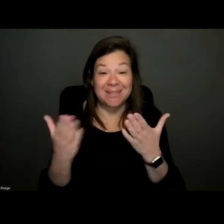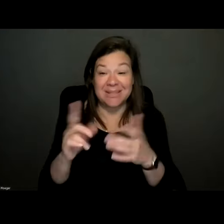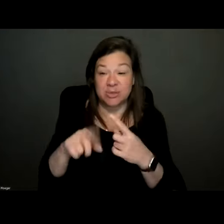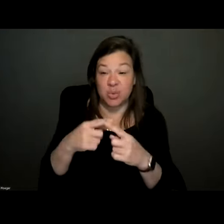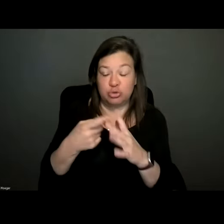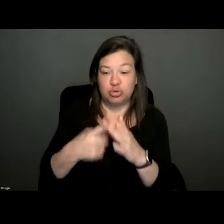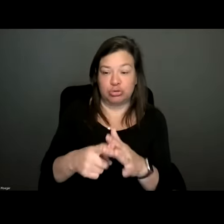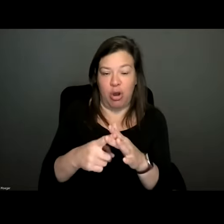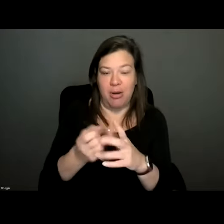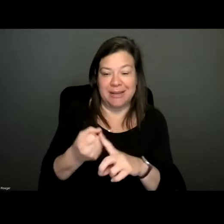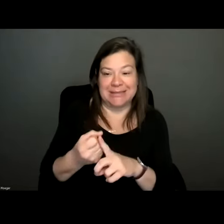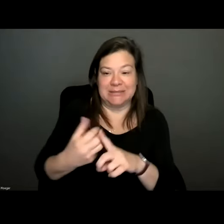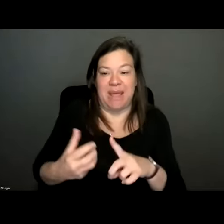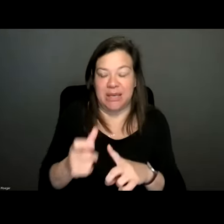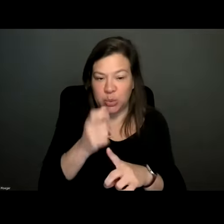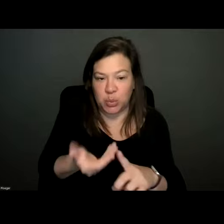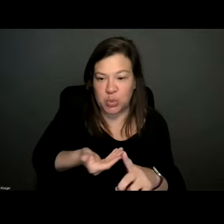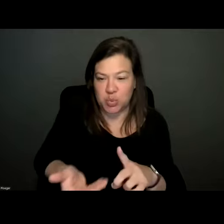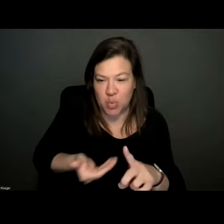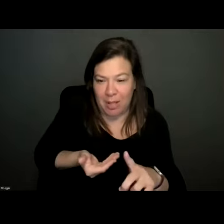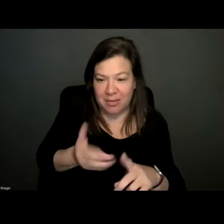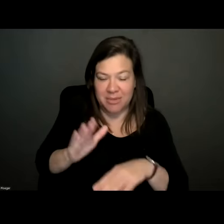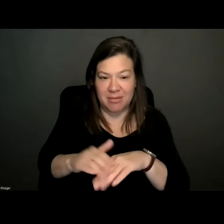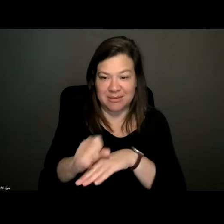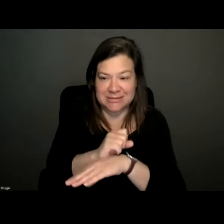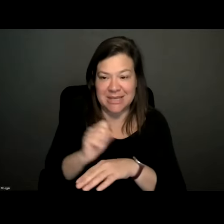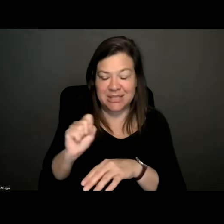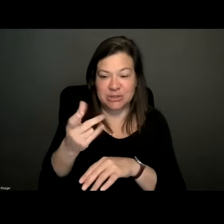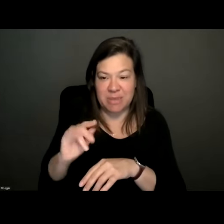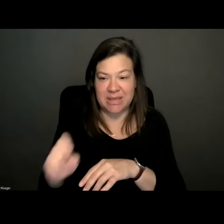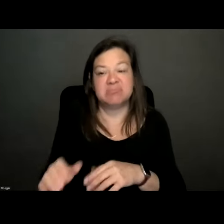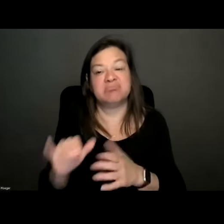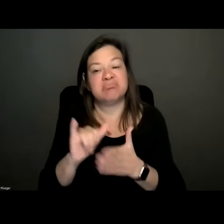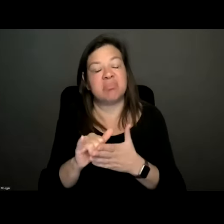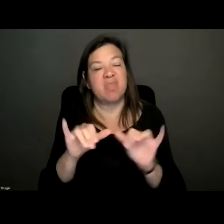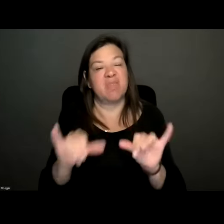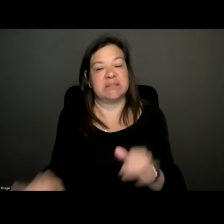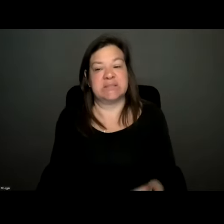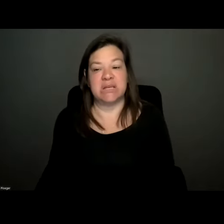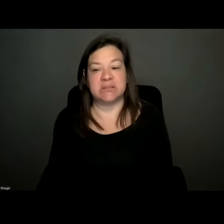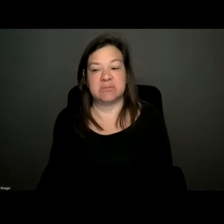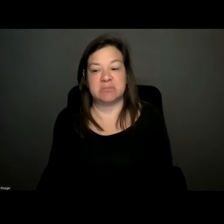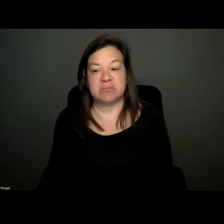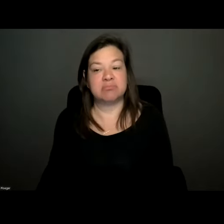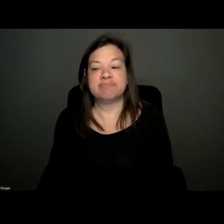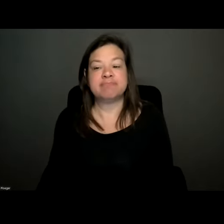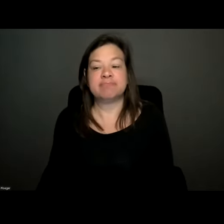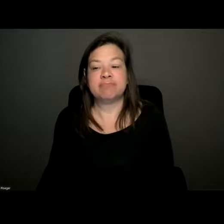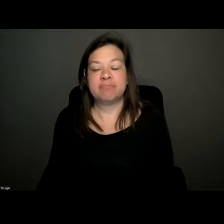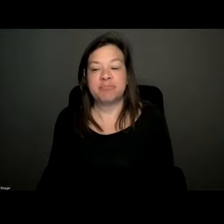who you're welcoming onto your stages and spaces, that stays. It doesn't have to go anywhere. And you can hold space